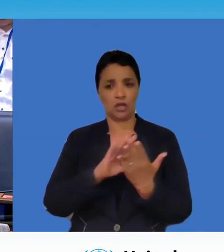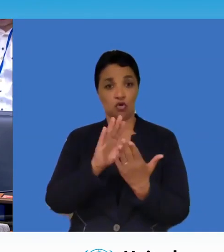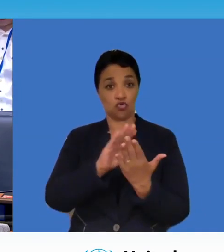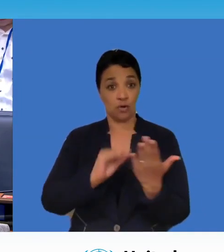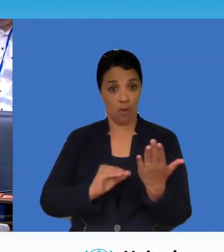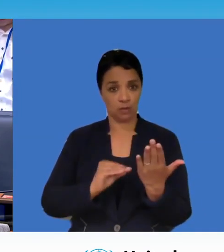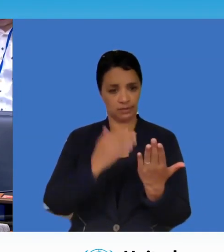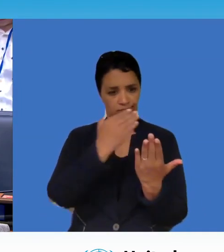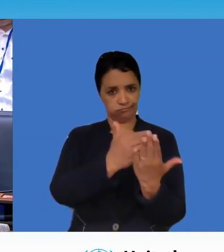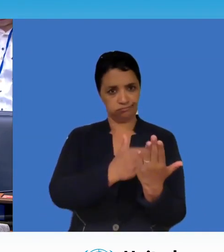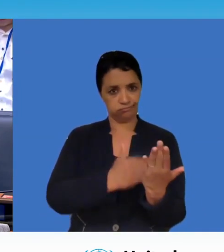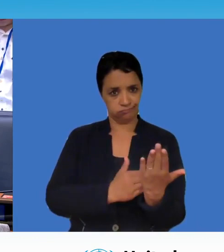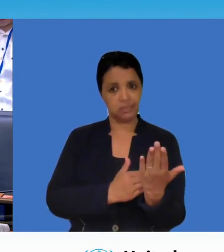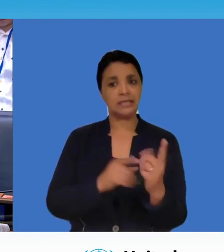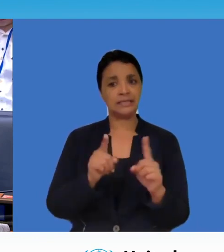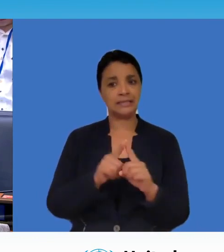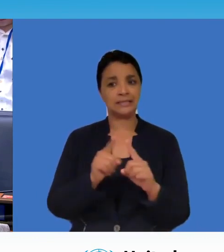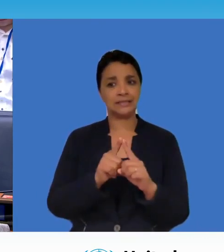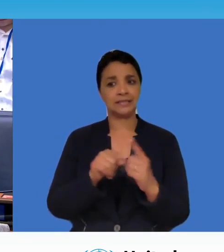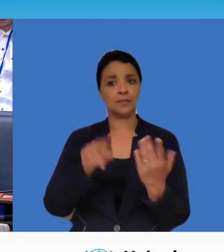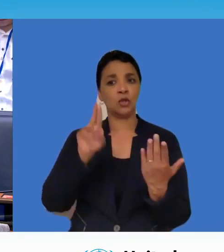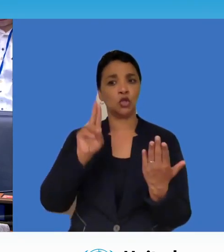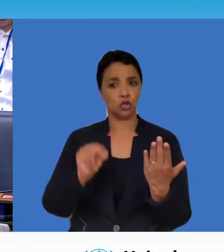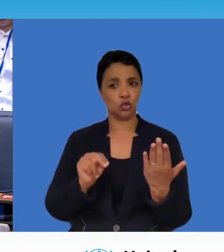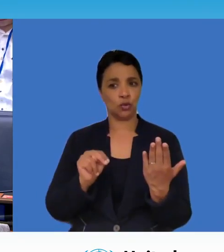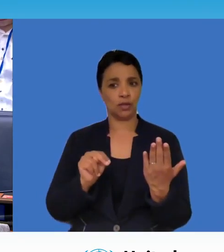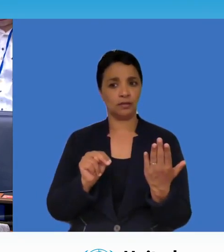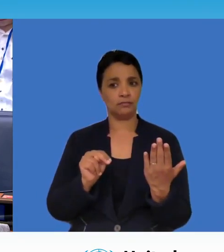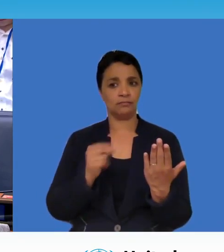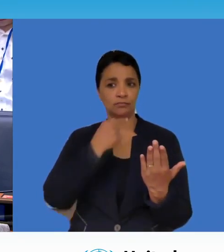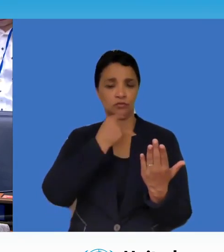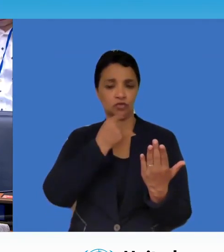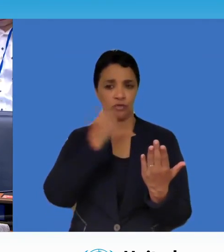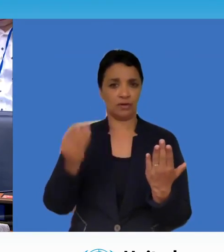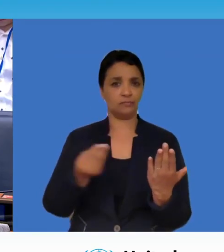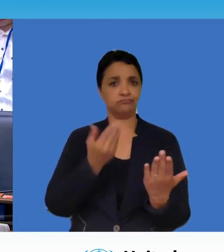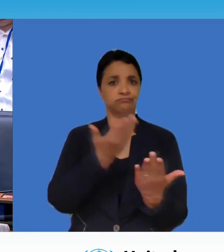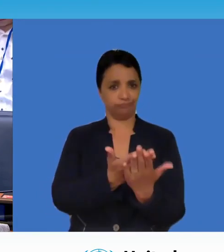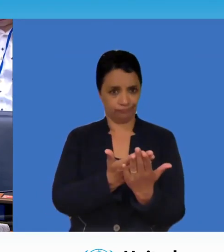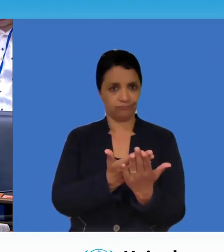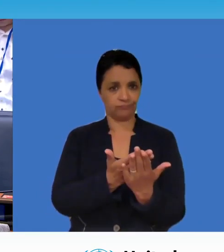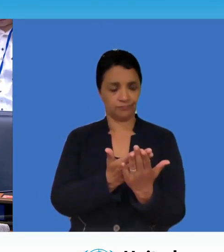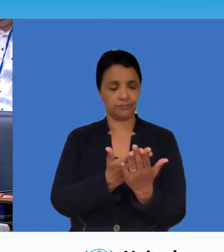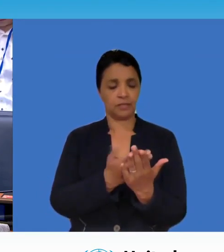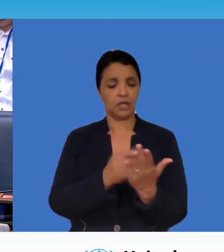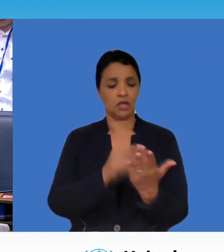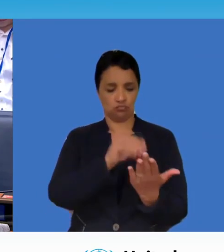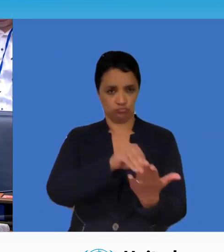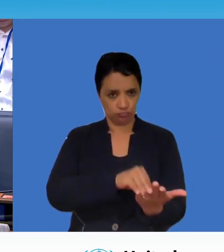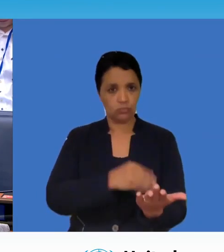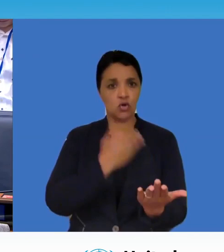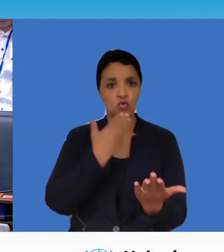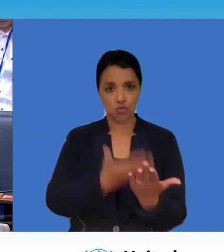Nations committee on the rights of persons with disabilities provided 35 recommendations we are